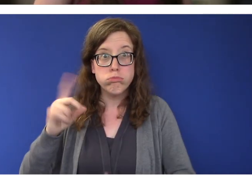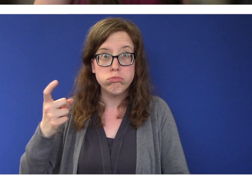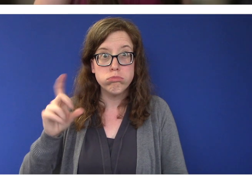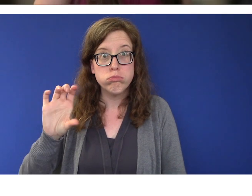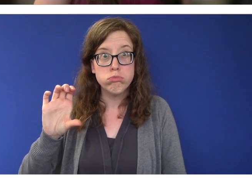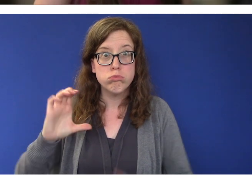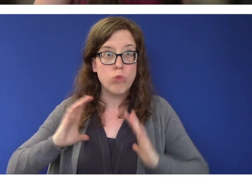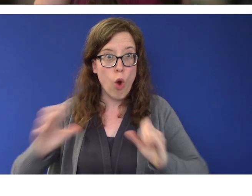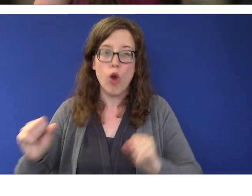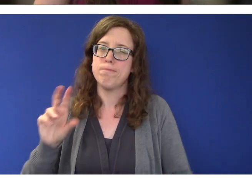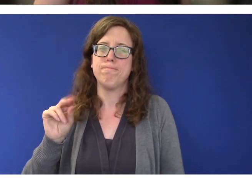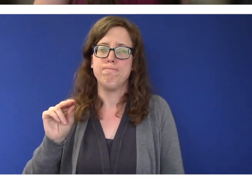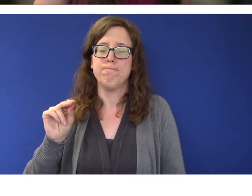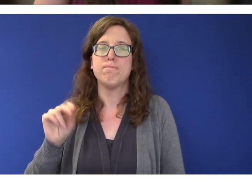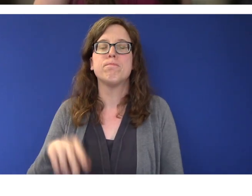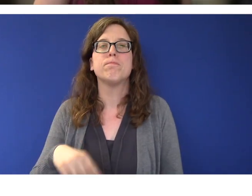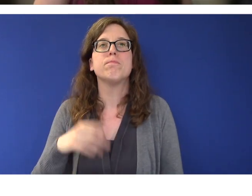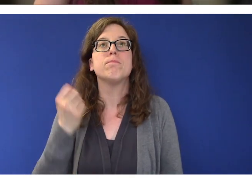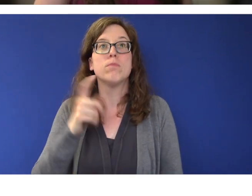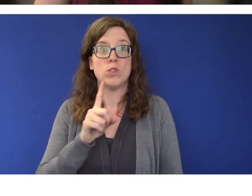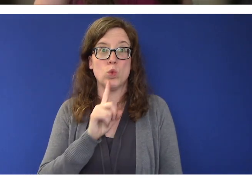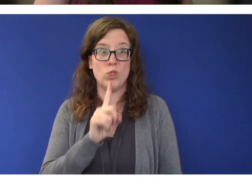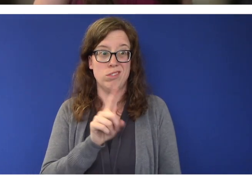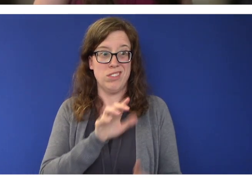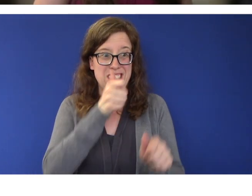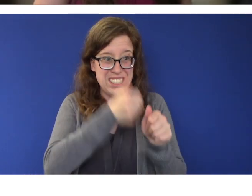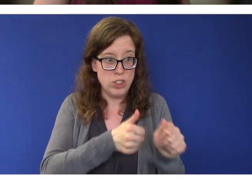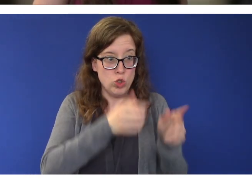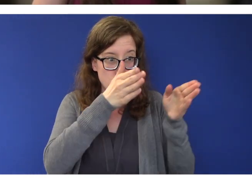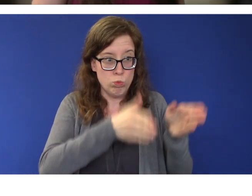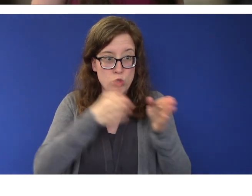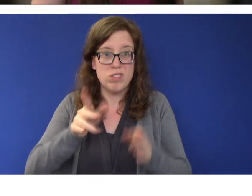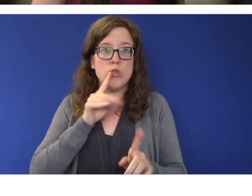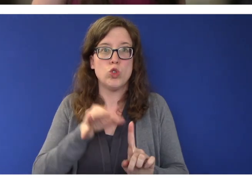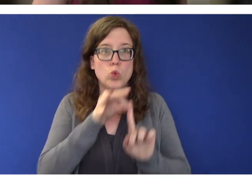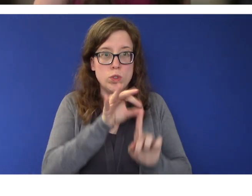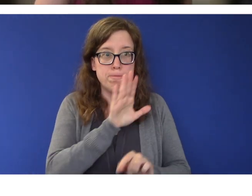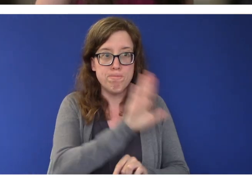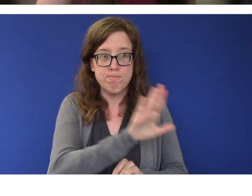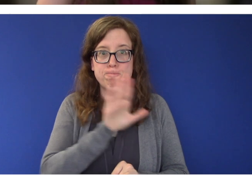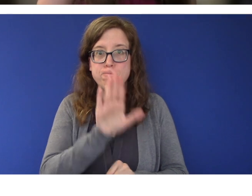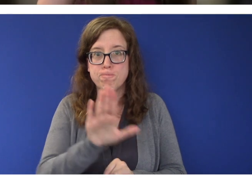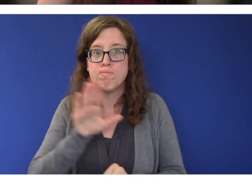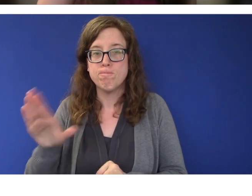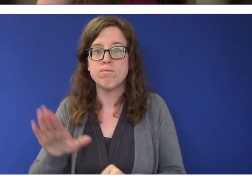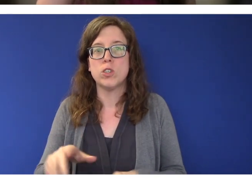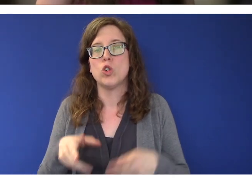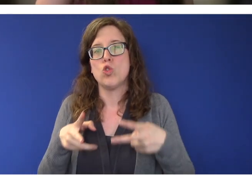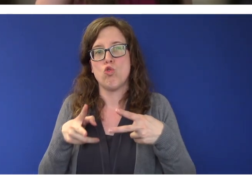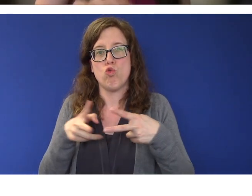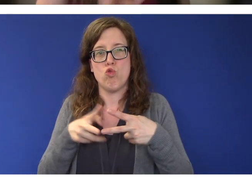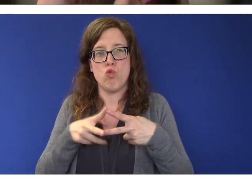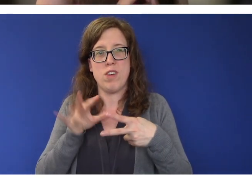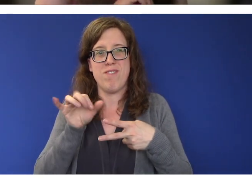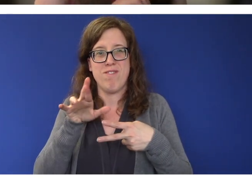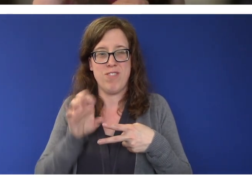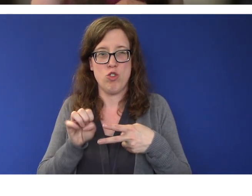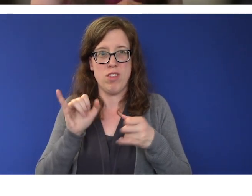CHARGE Syndrome. They are truly unique. Two features that many individuals with CHARGE